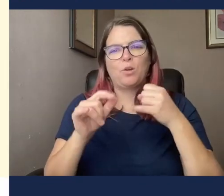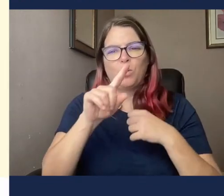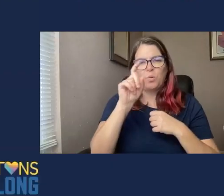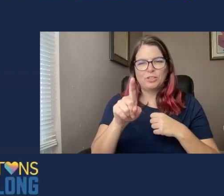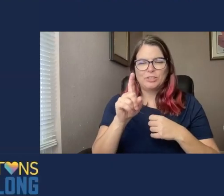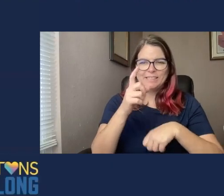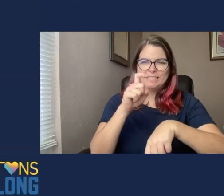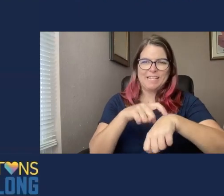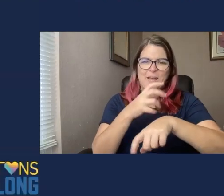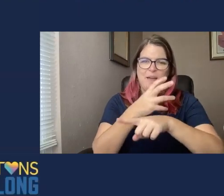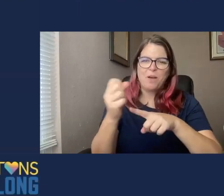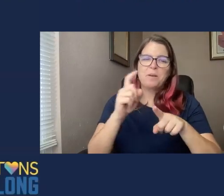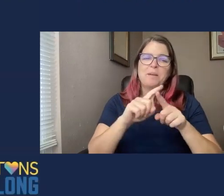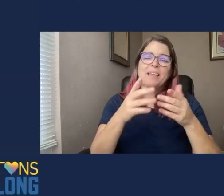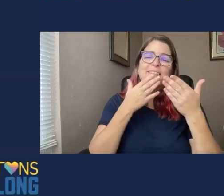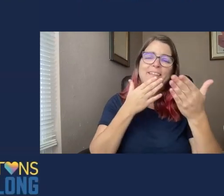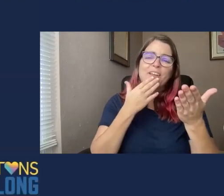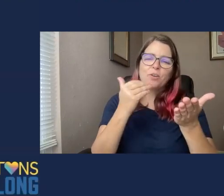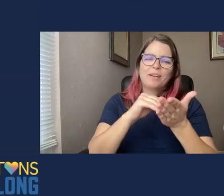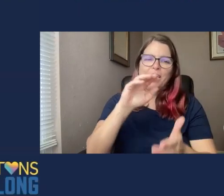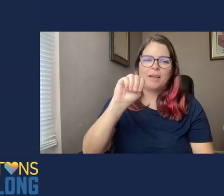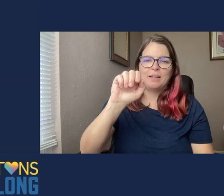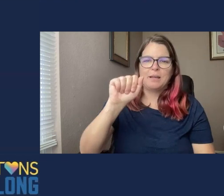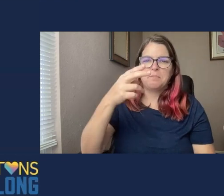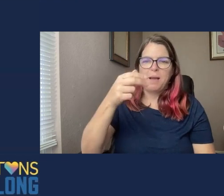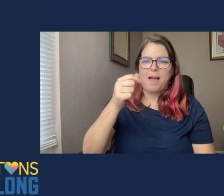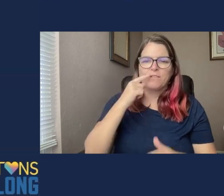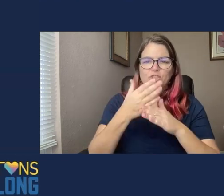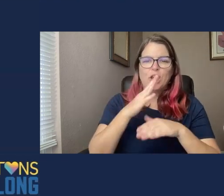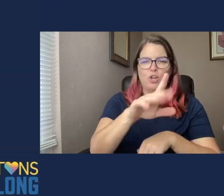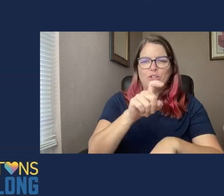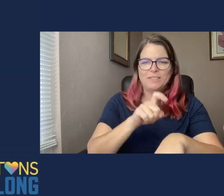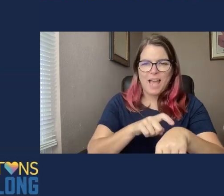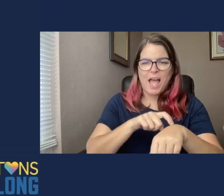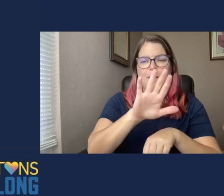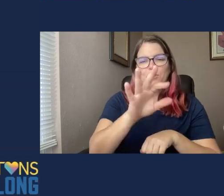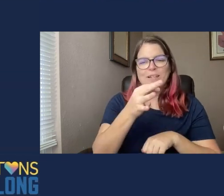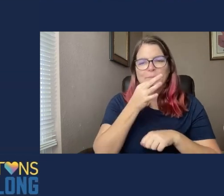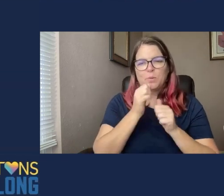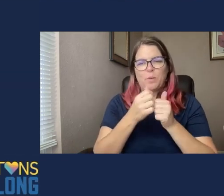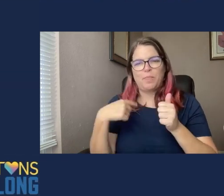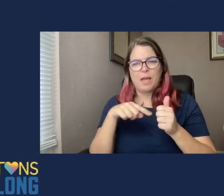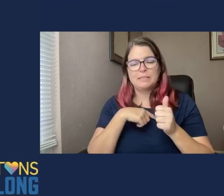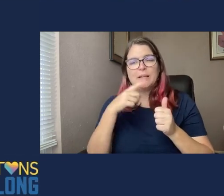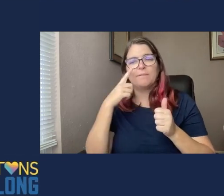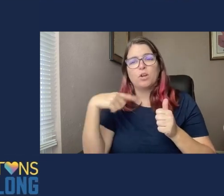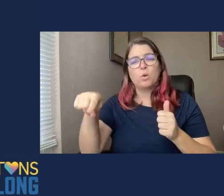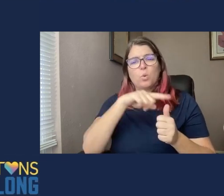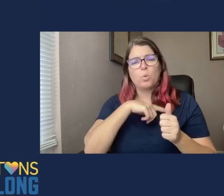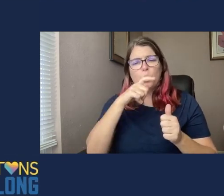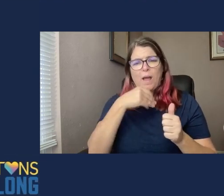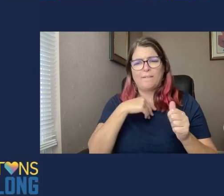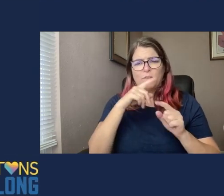honestly, we're working toward more harm and violence in the world. I continuing all begins